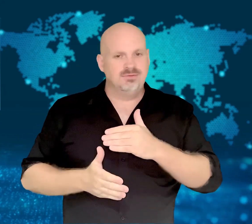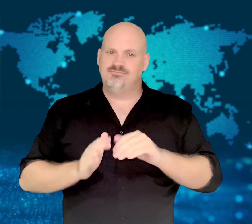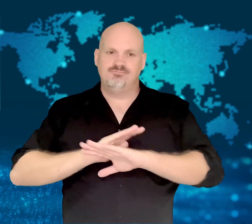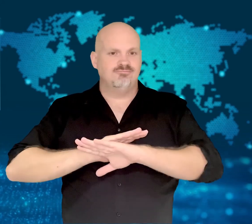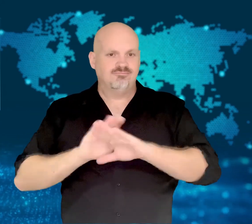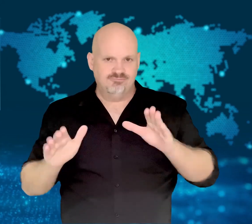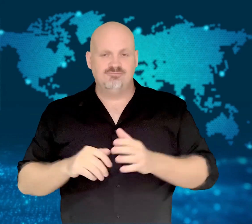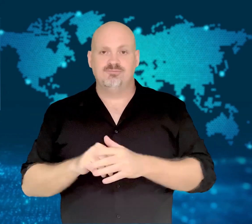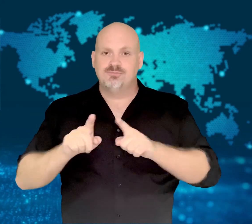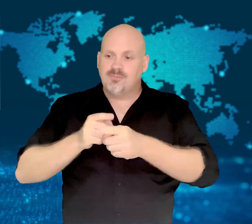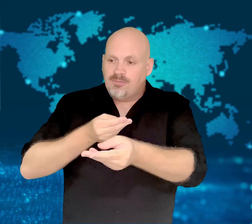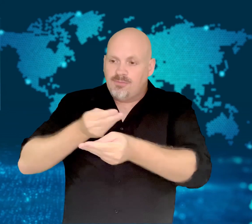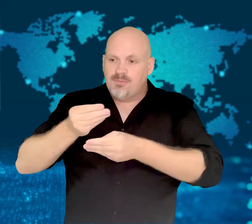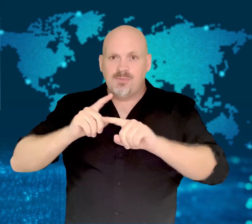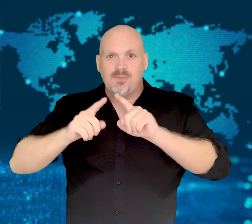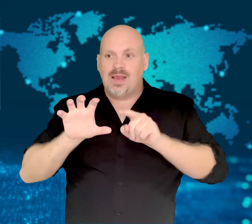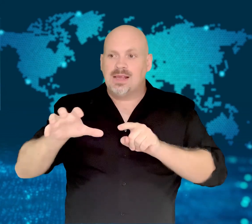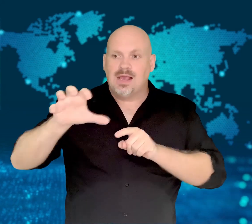other countries.